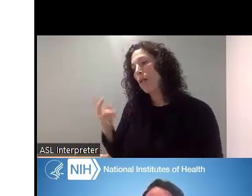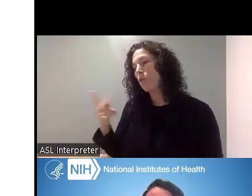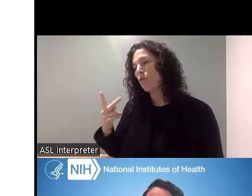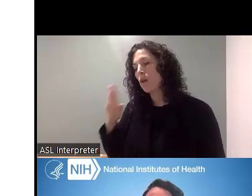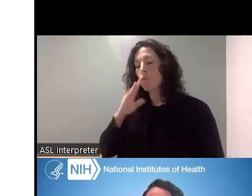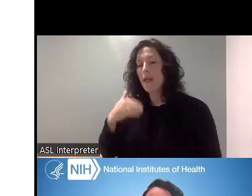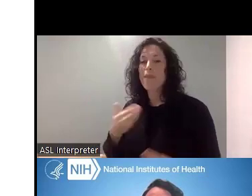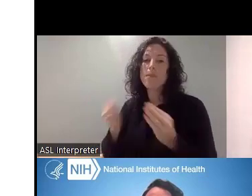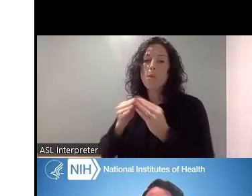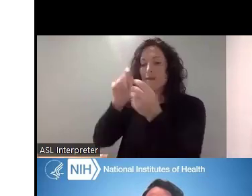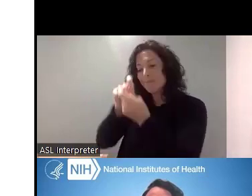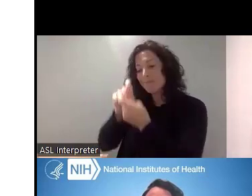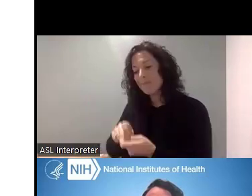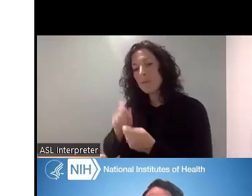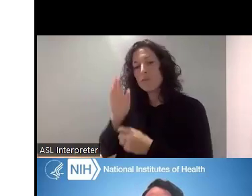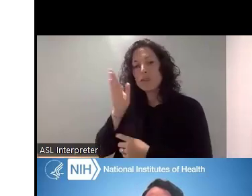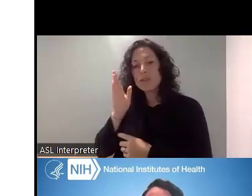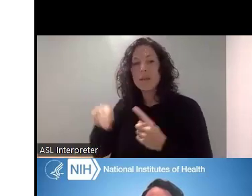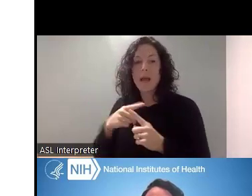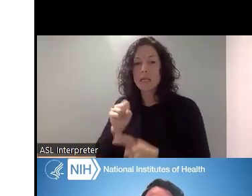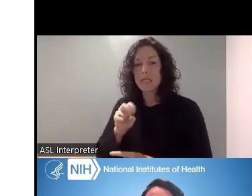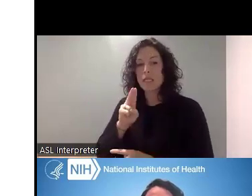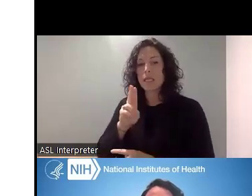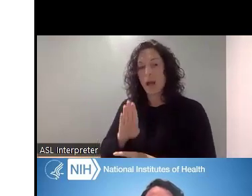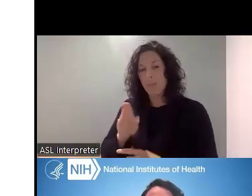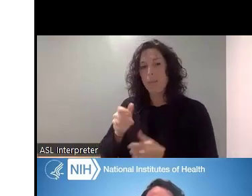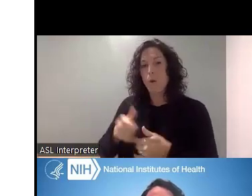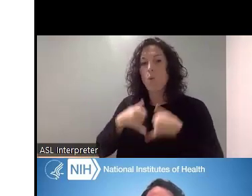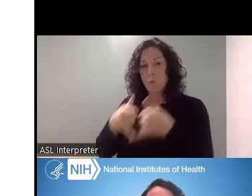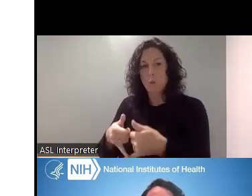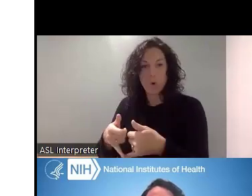about those subaward requirements following this part of the presentation.